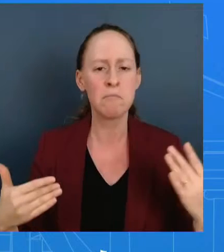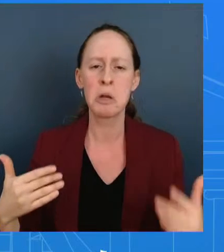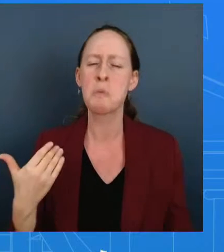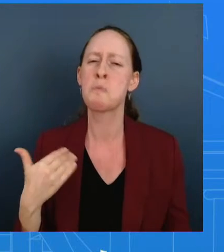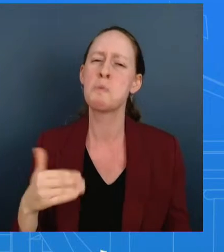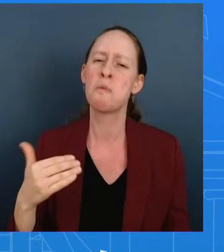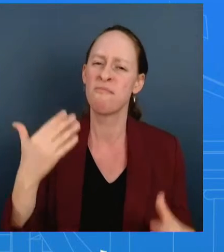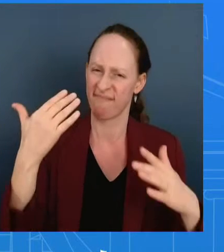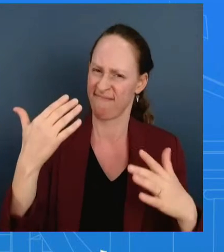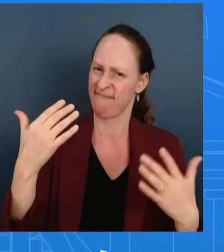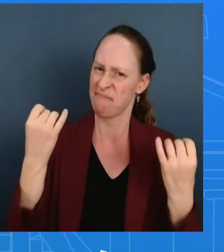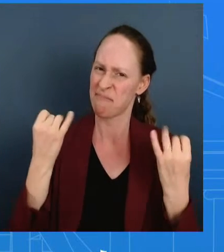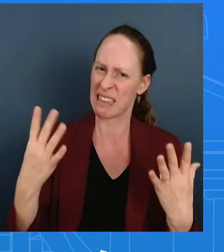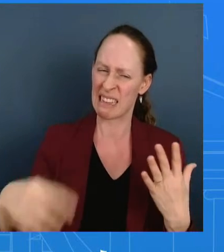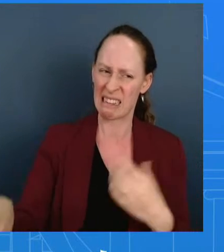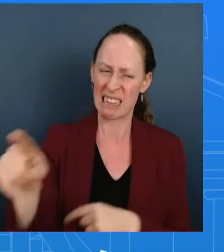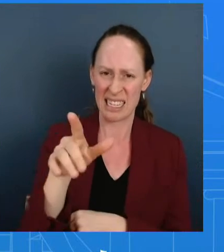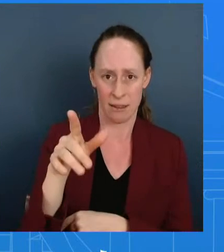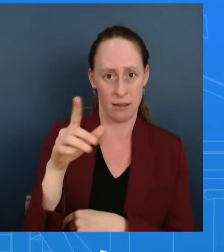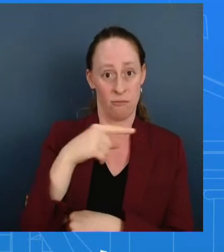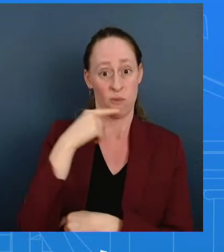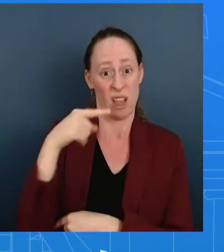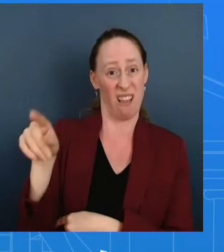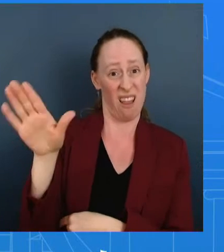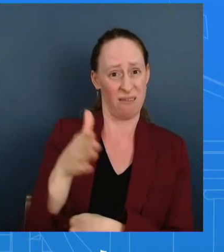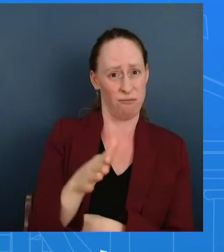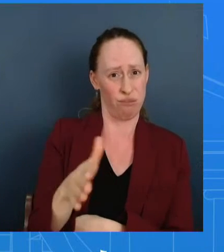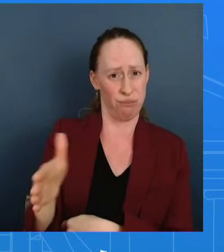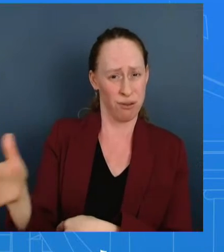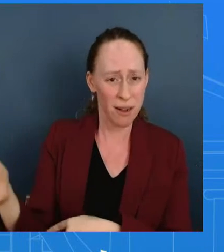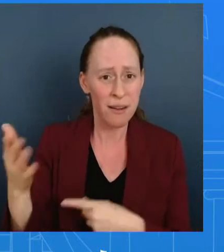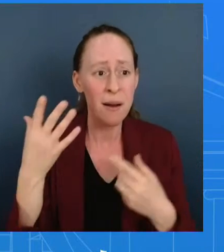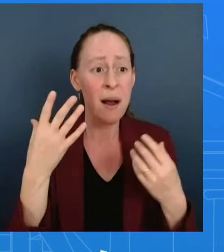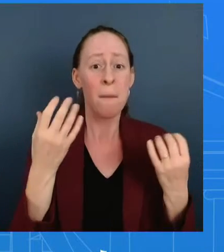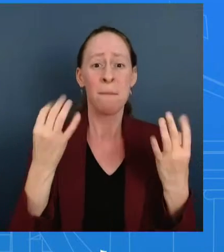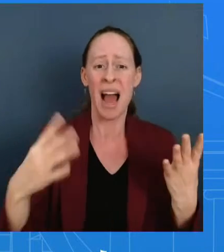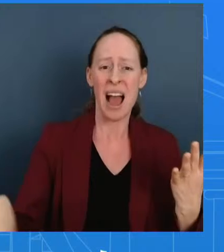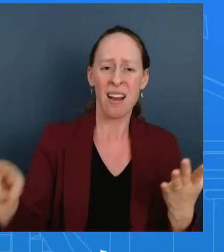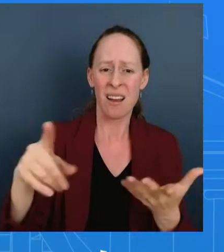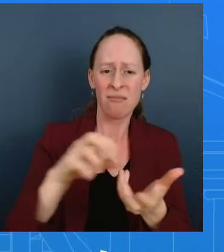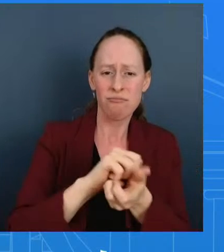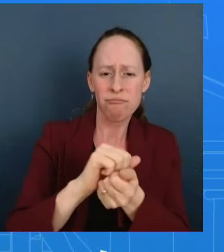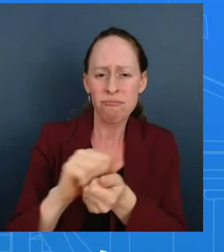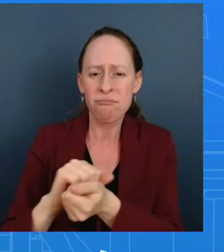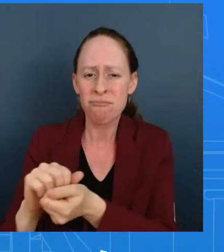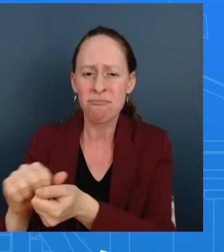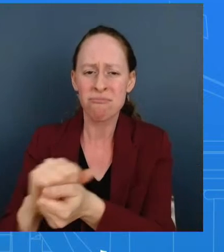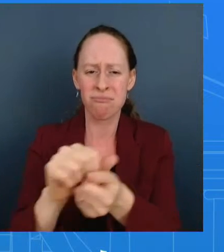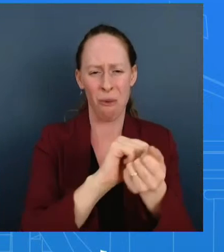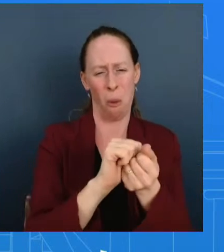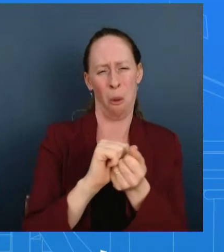disrupted supply lines, degraded morale. The people of Ukraine have yet again demonstrated that when supplied